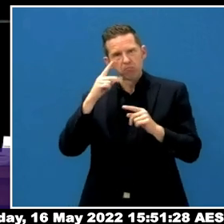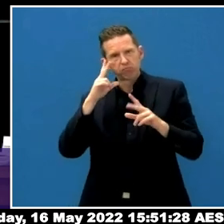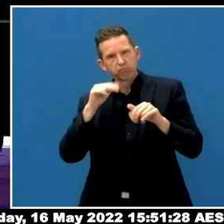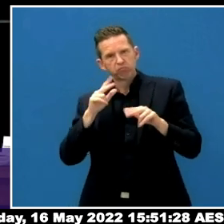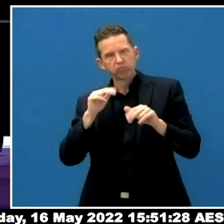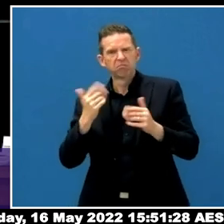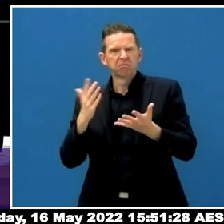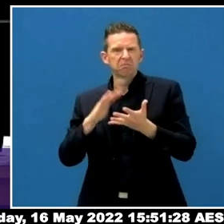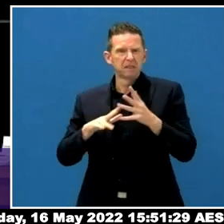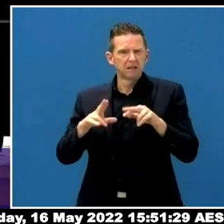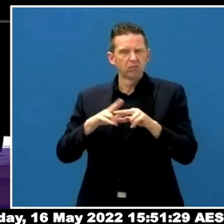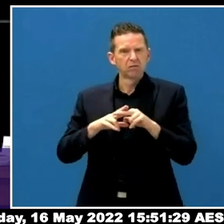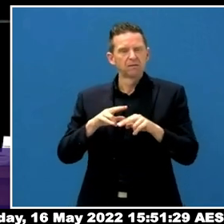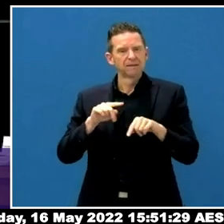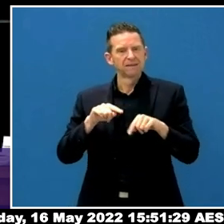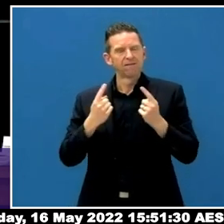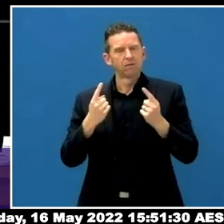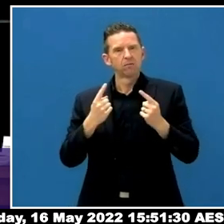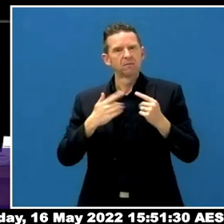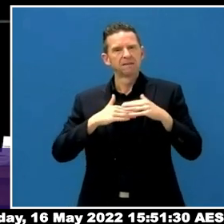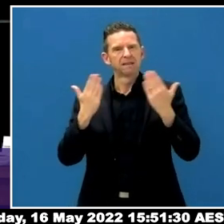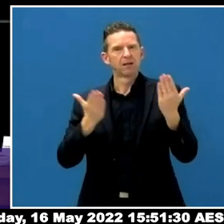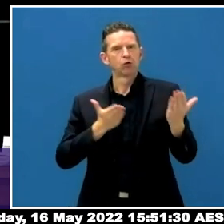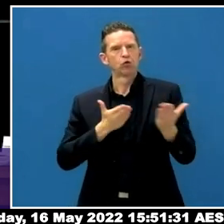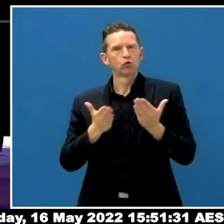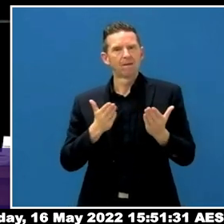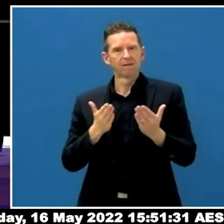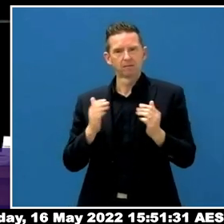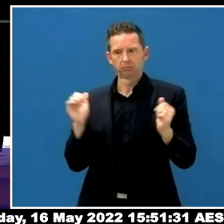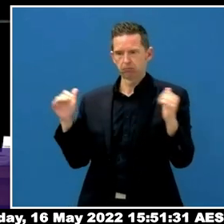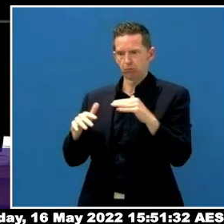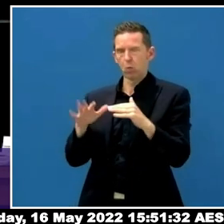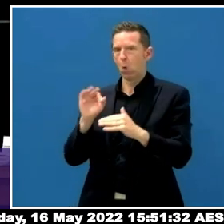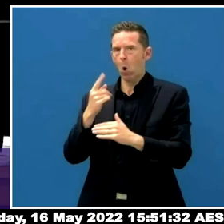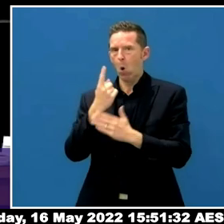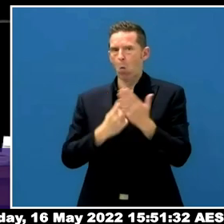It wasn't just a Mount Druitt one. I think it was - MR FOGARTY: Was it just Afford or was it other -